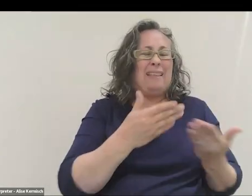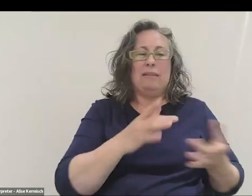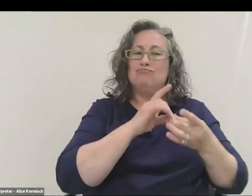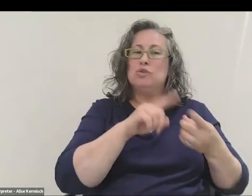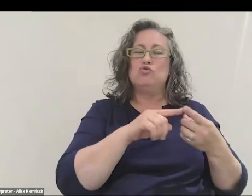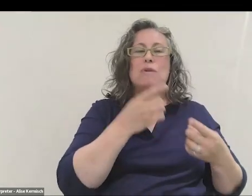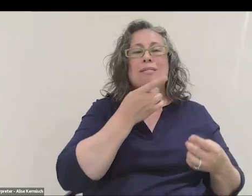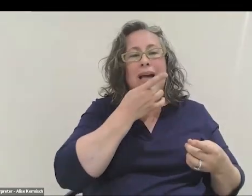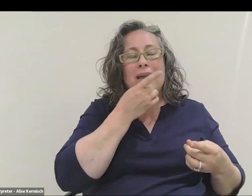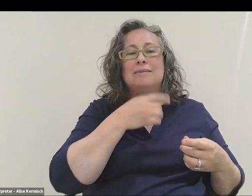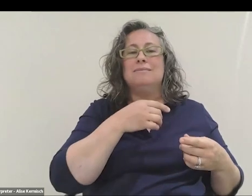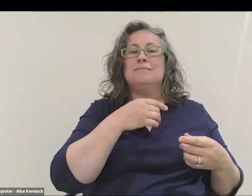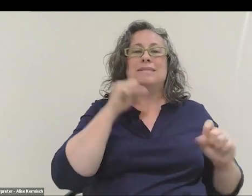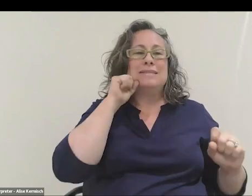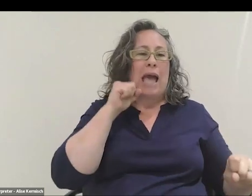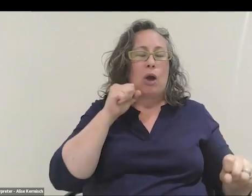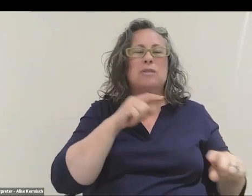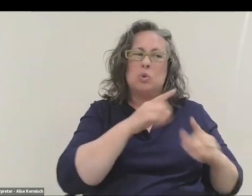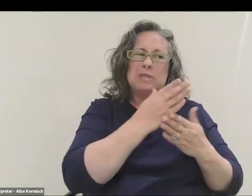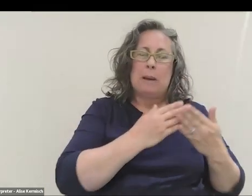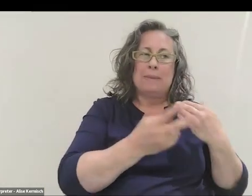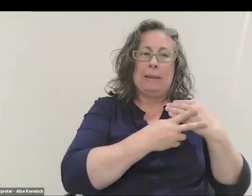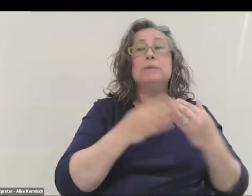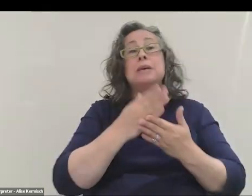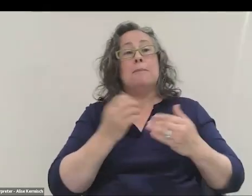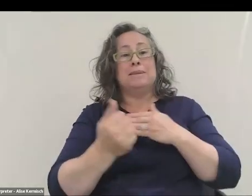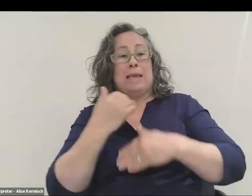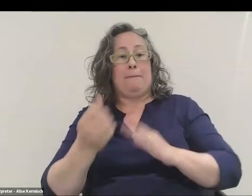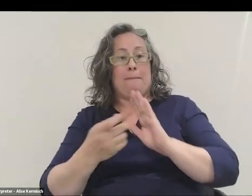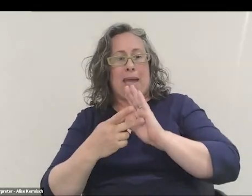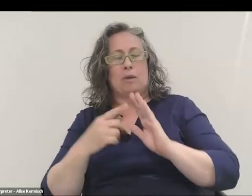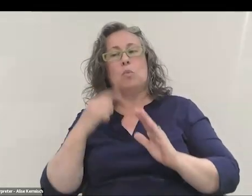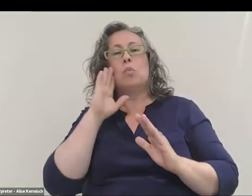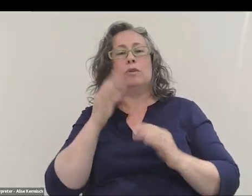A lot of people are hanging onto them, but some have sent them back and so we're going to try to redistribute these devices